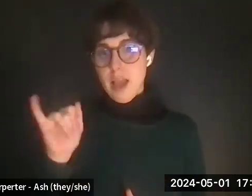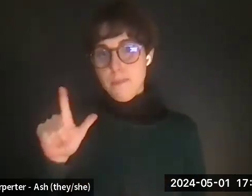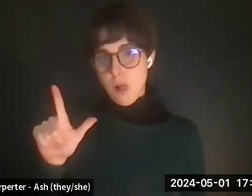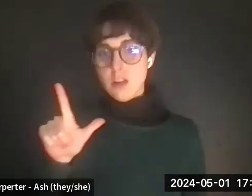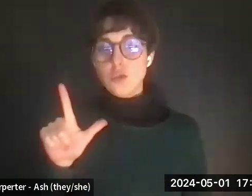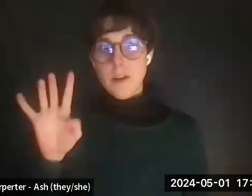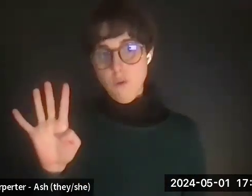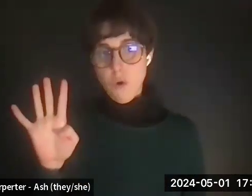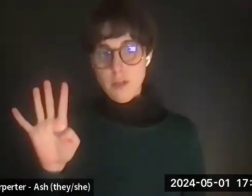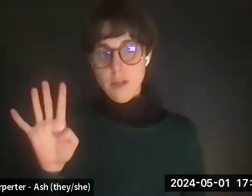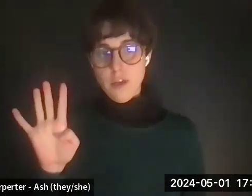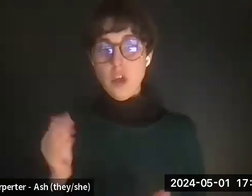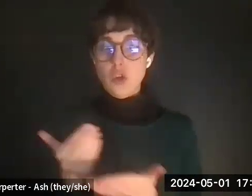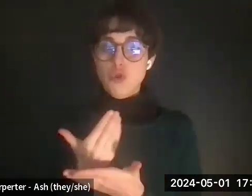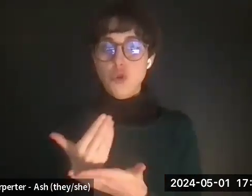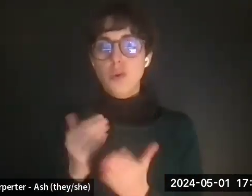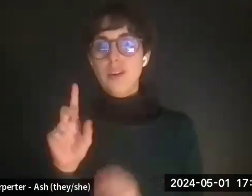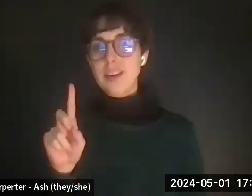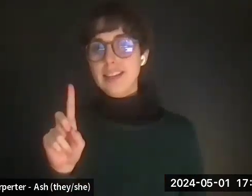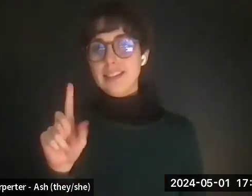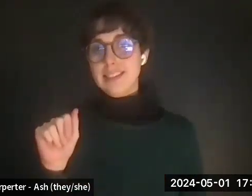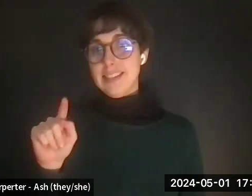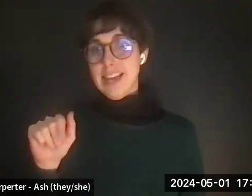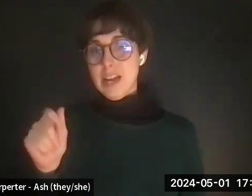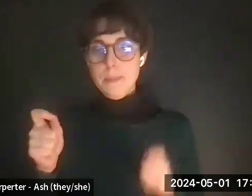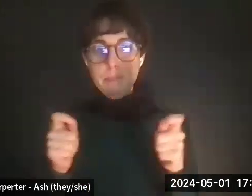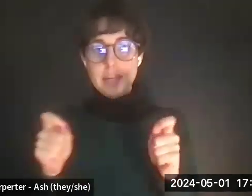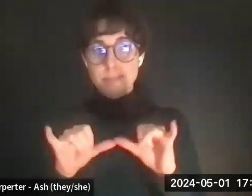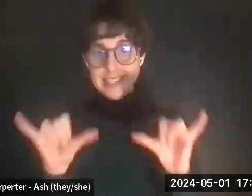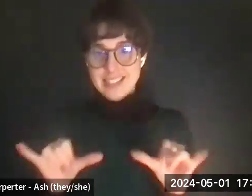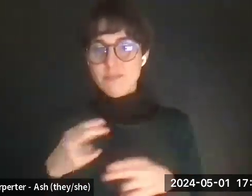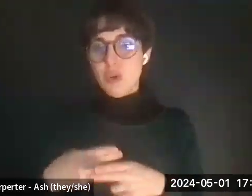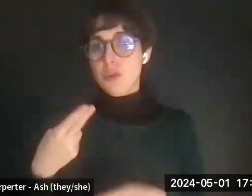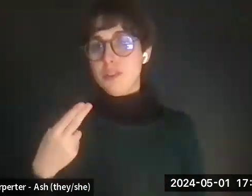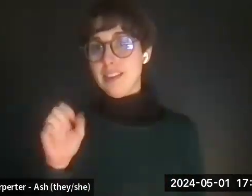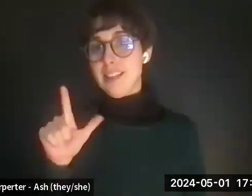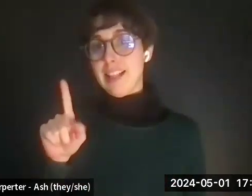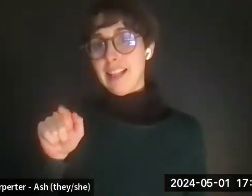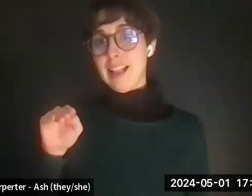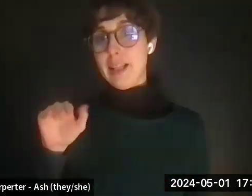which is called Health Helms, launched with its first release, Helms is gonna launch in three releases